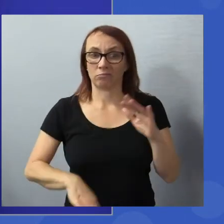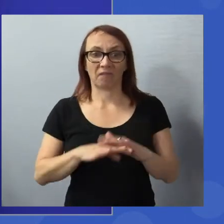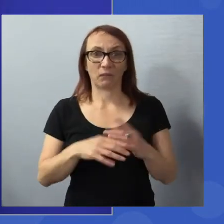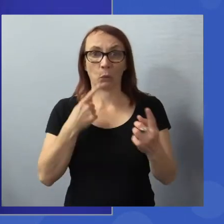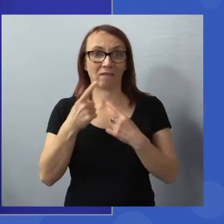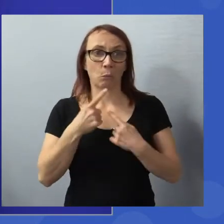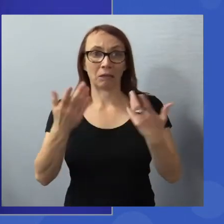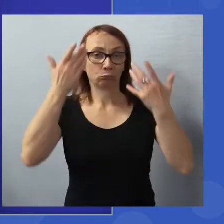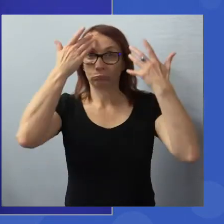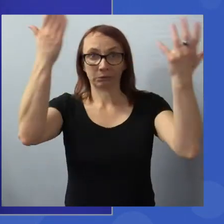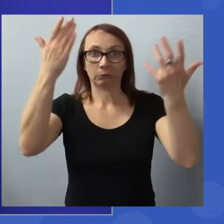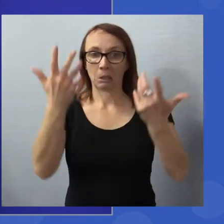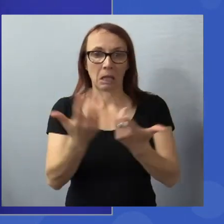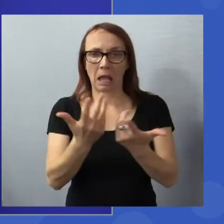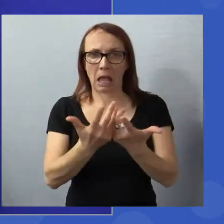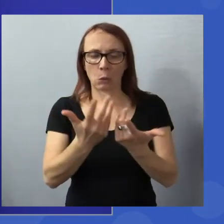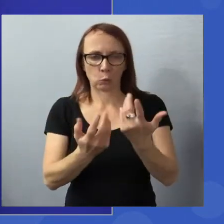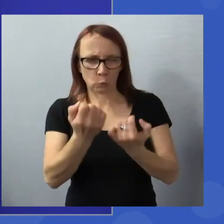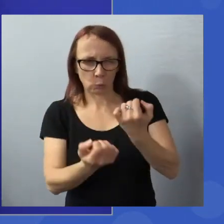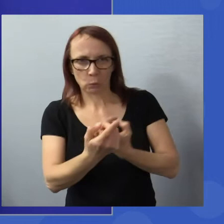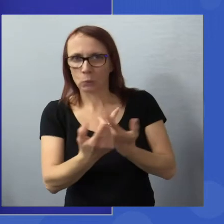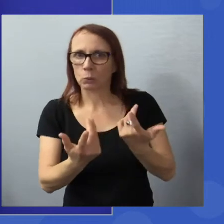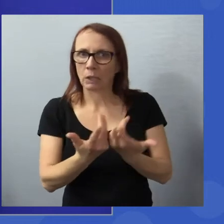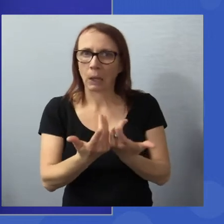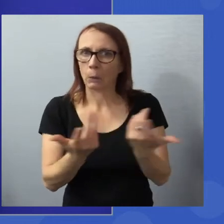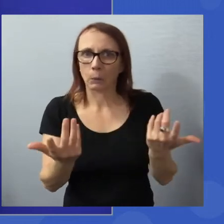make that judgment really well and you know we've got the newspapers and so on